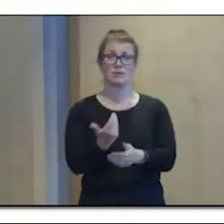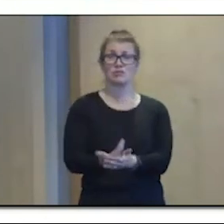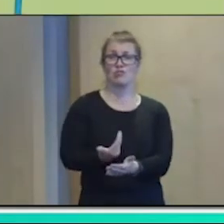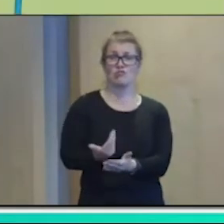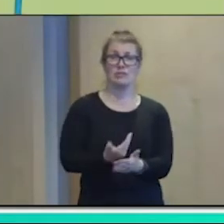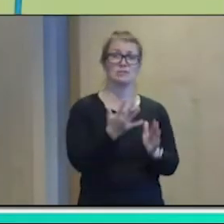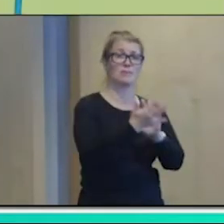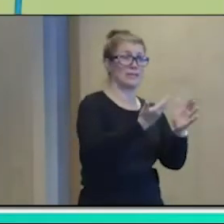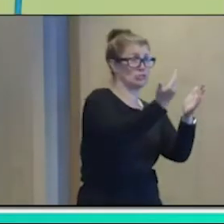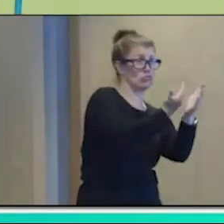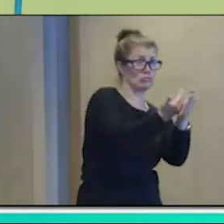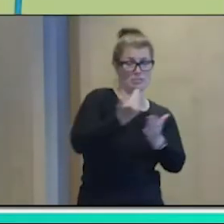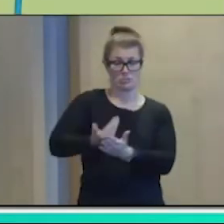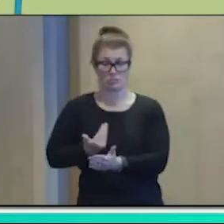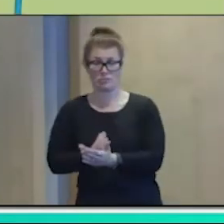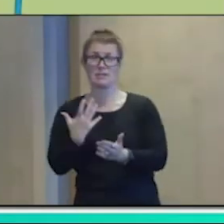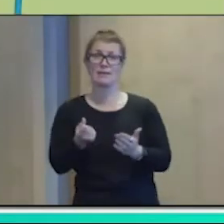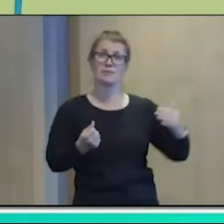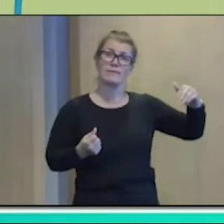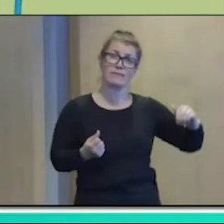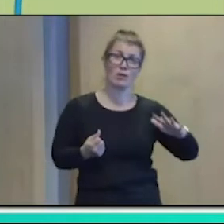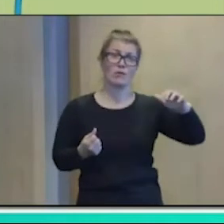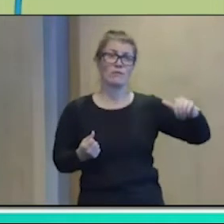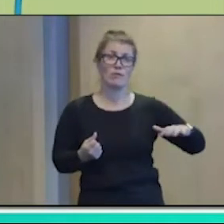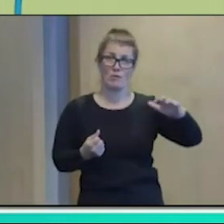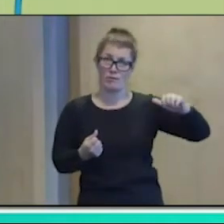essentially allow the water to flow through and make electricity store it in your lower